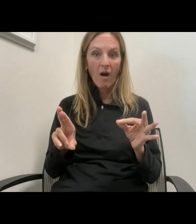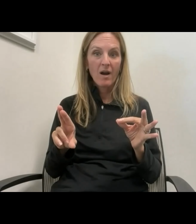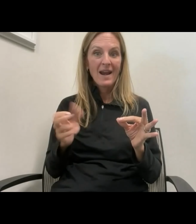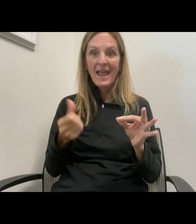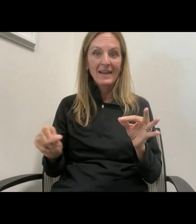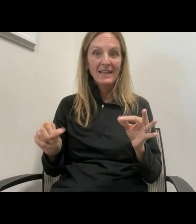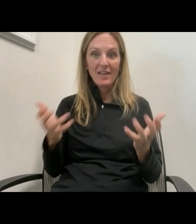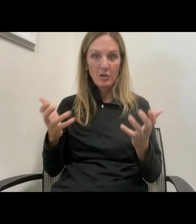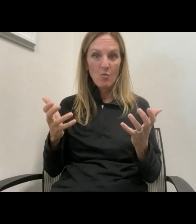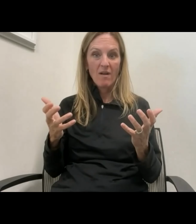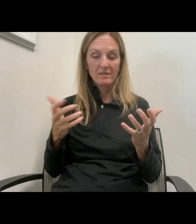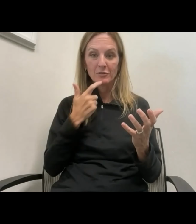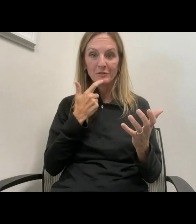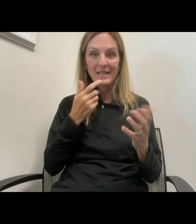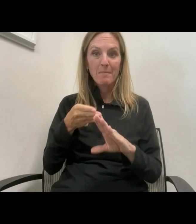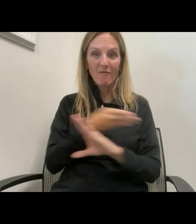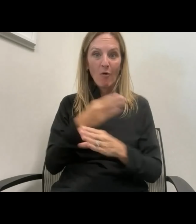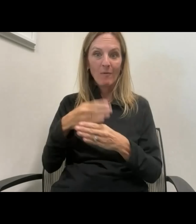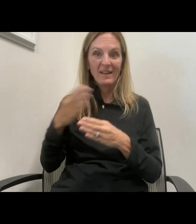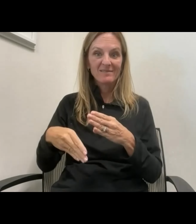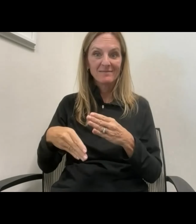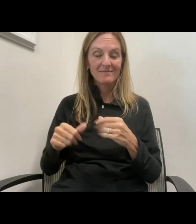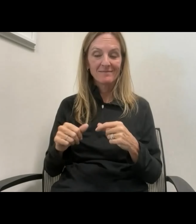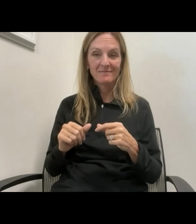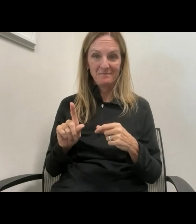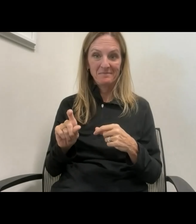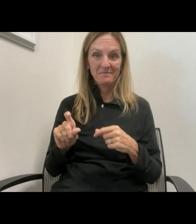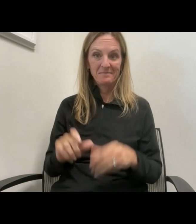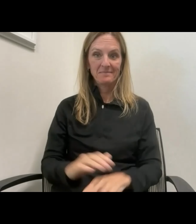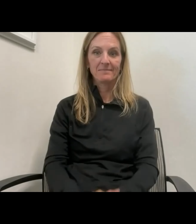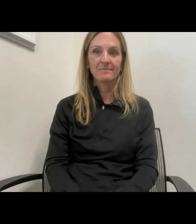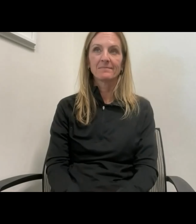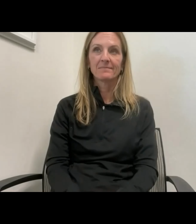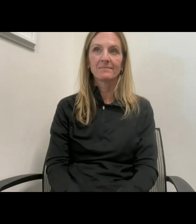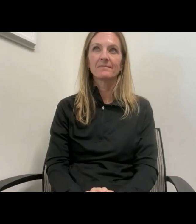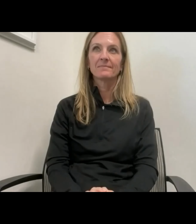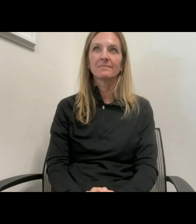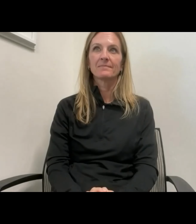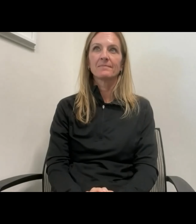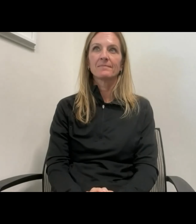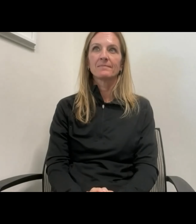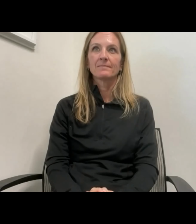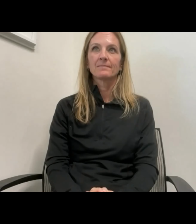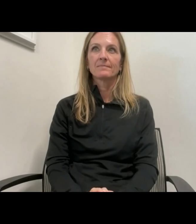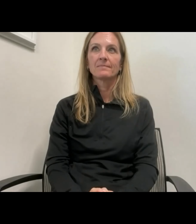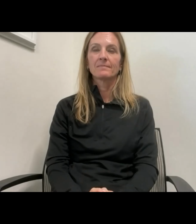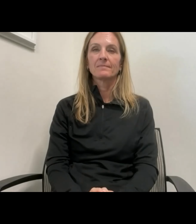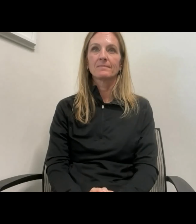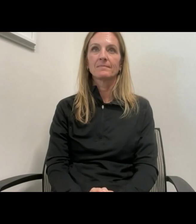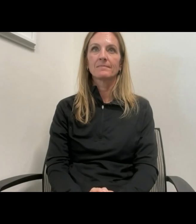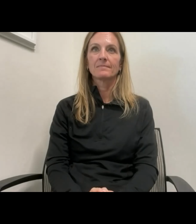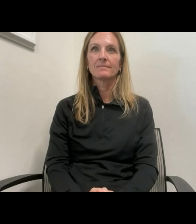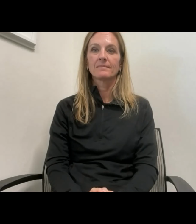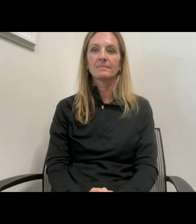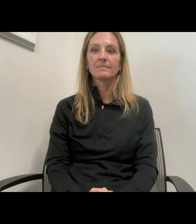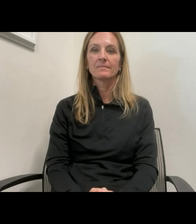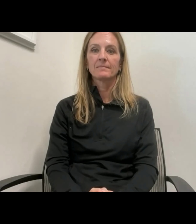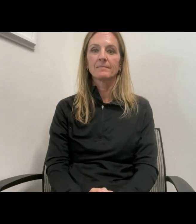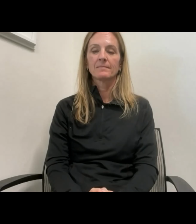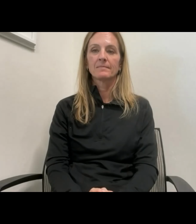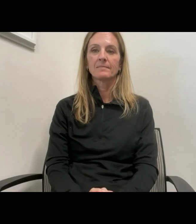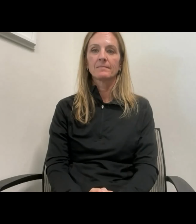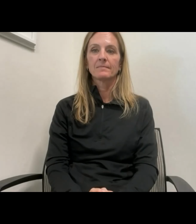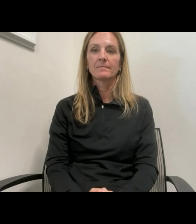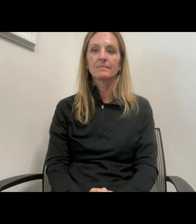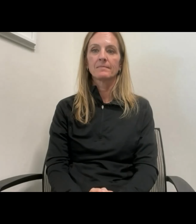before we sign off here? Sandra>>